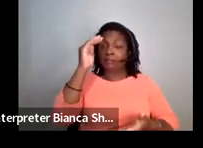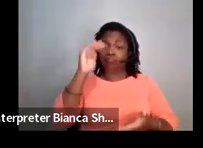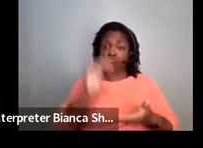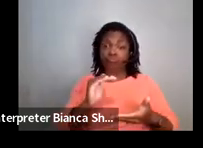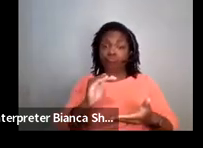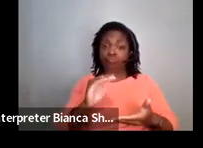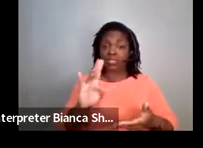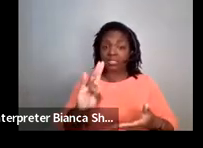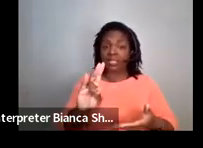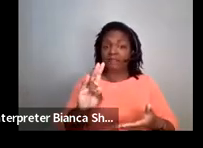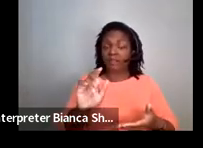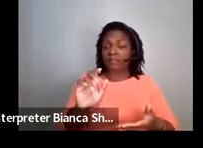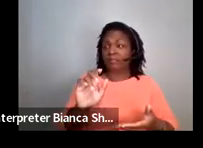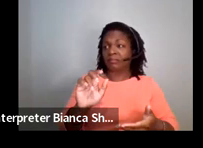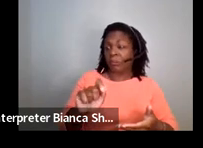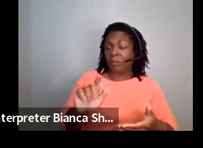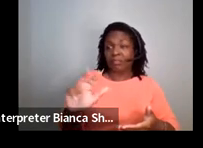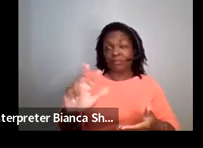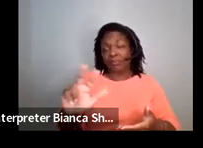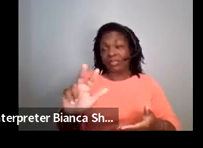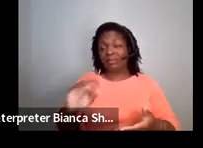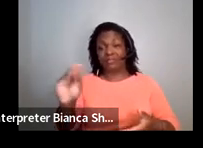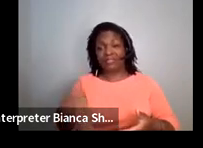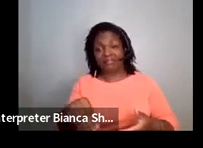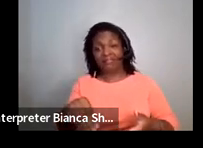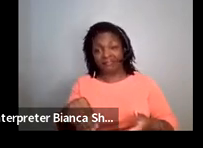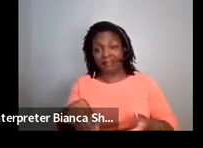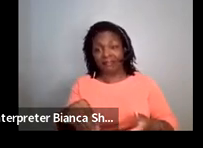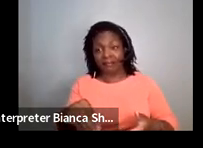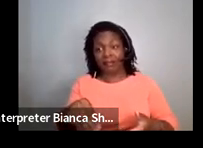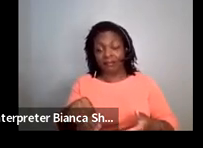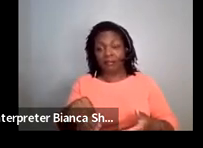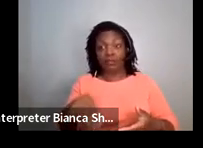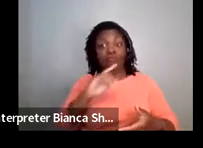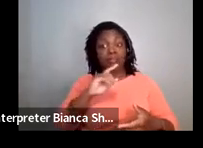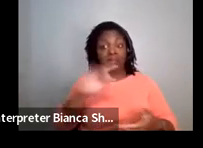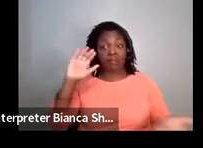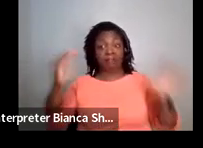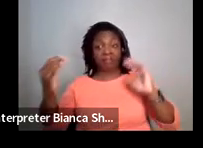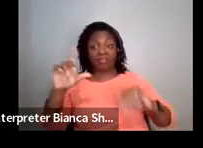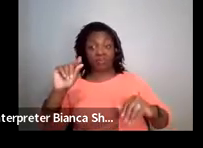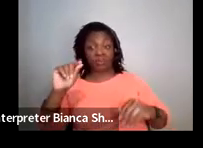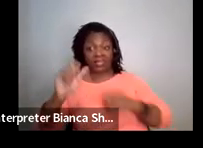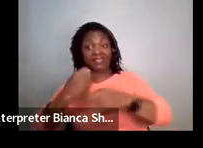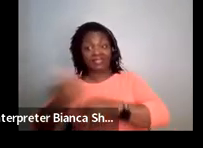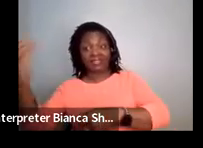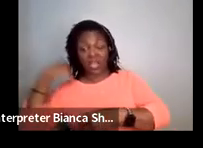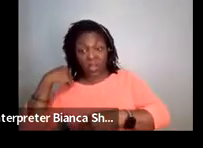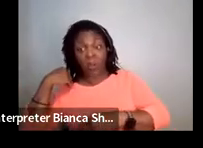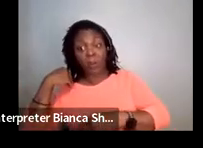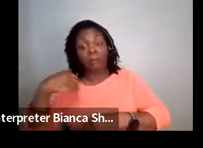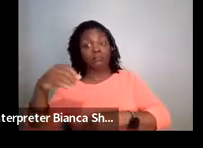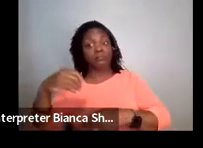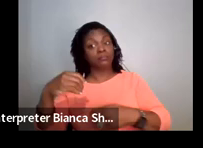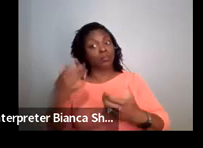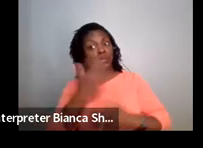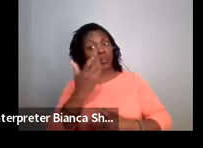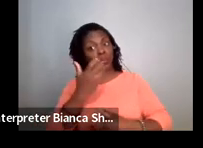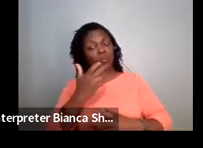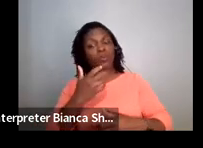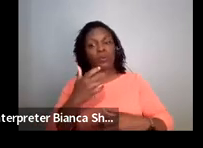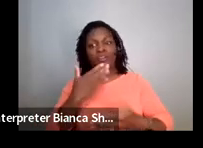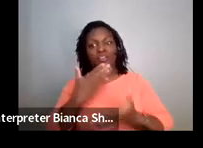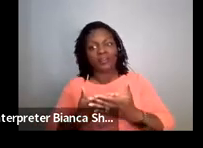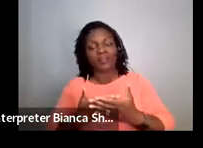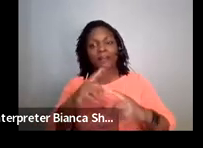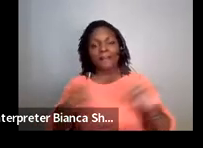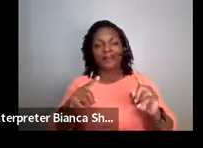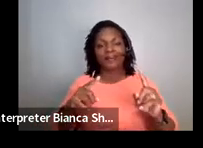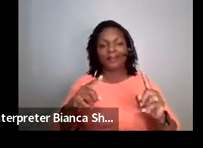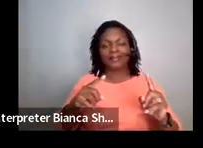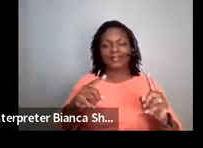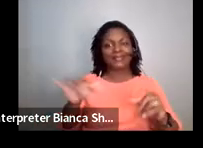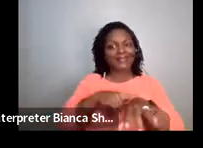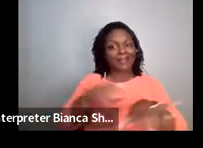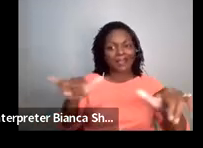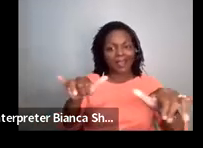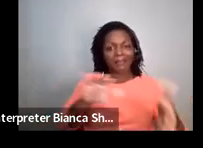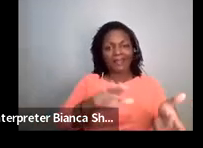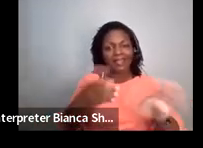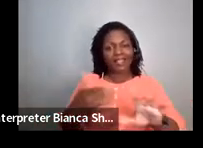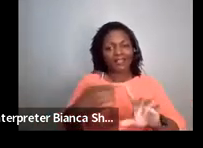That's remarkable numbers compared to what it was 20 years ago, but during that same time death from Alzheimer's increased by a 145%.